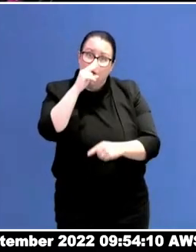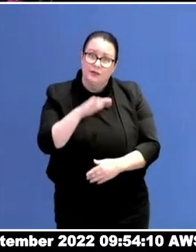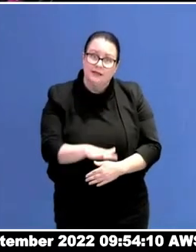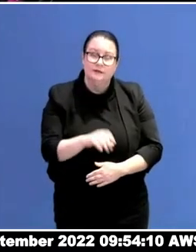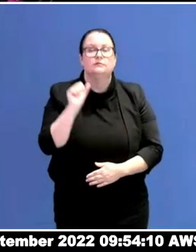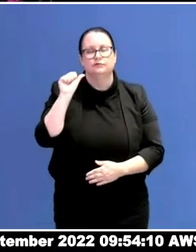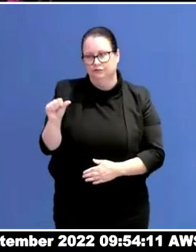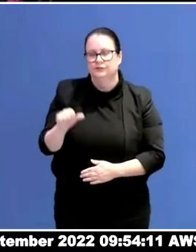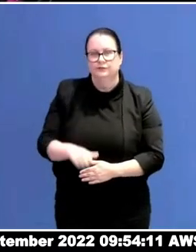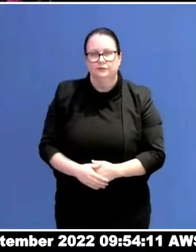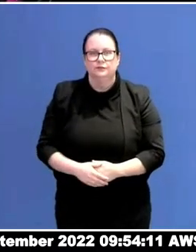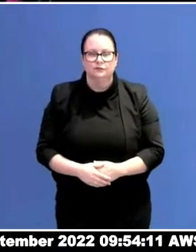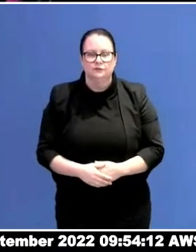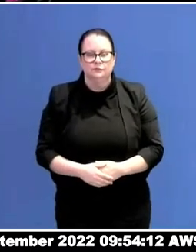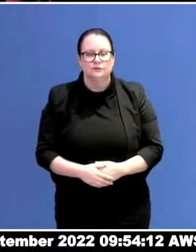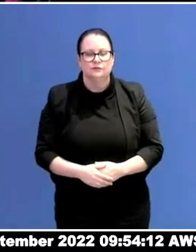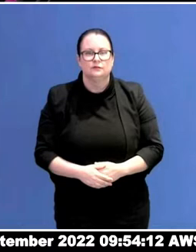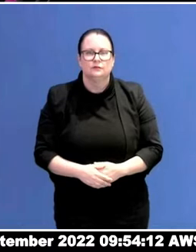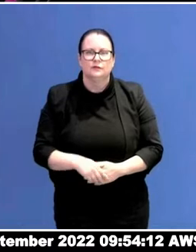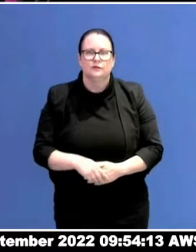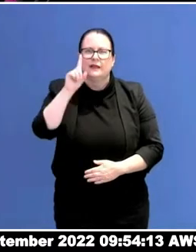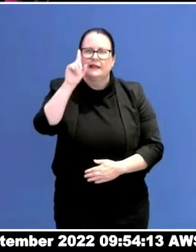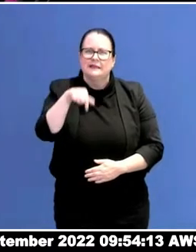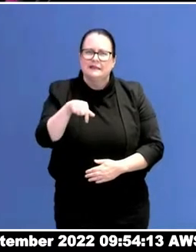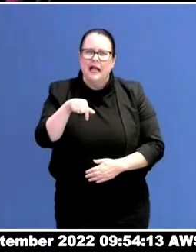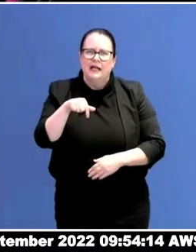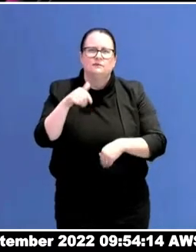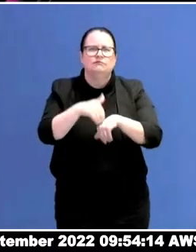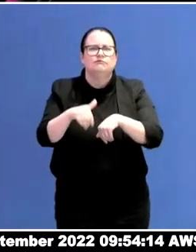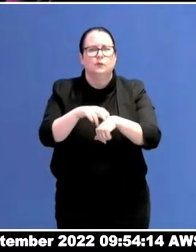He started having contact with police at about the age of 12?